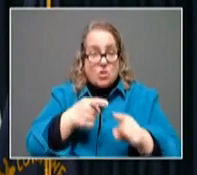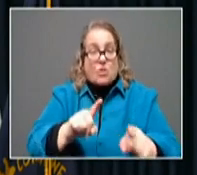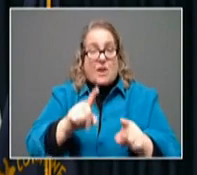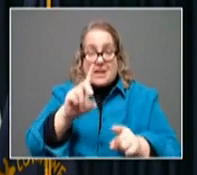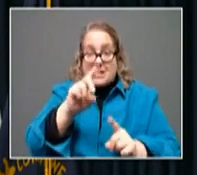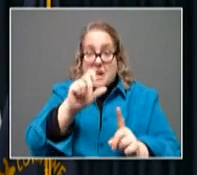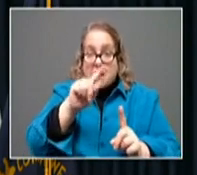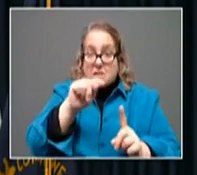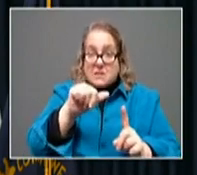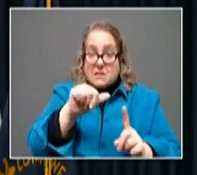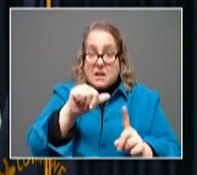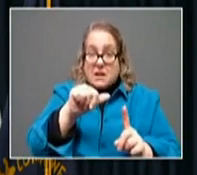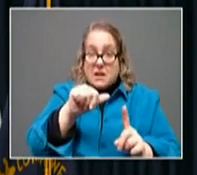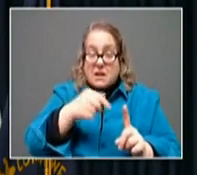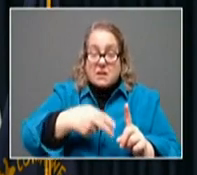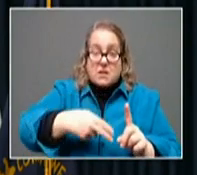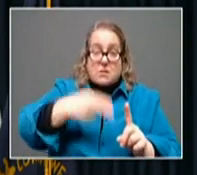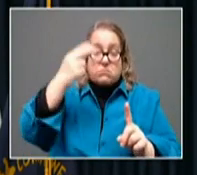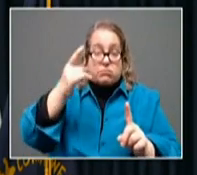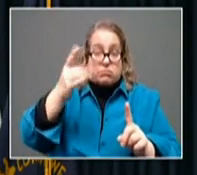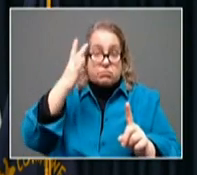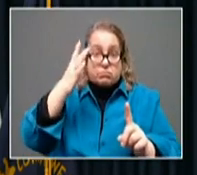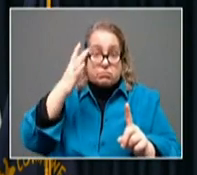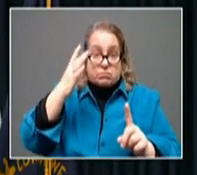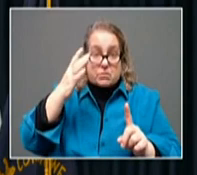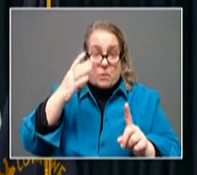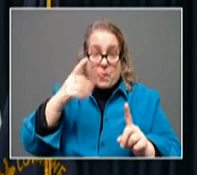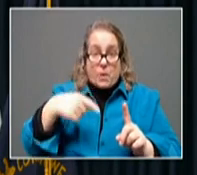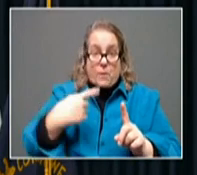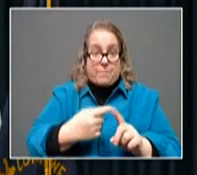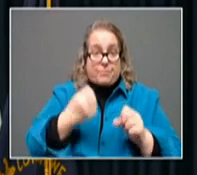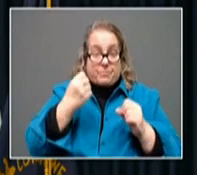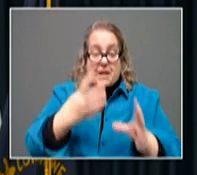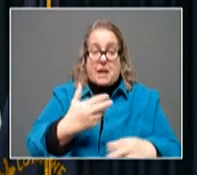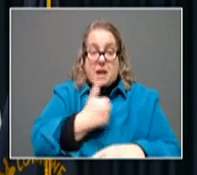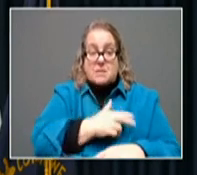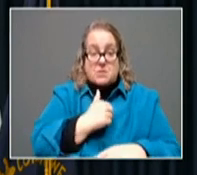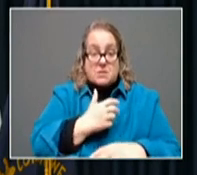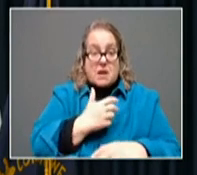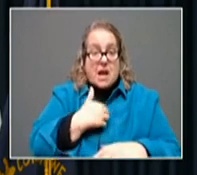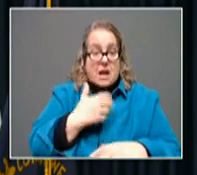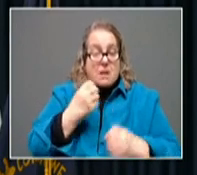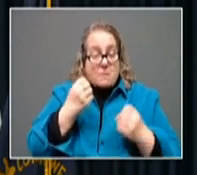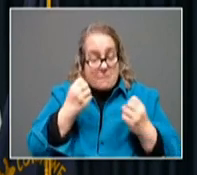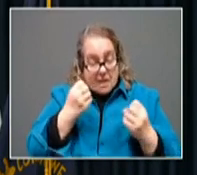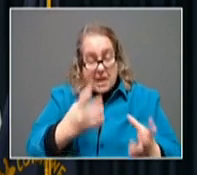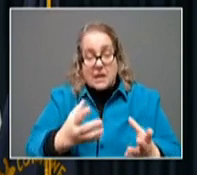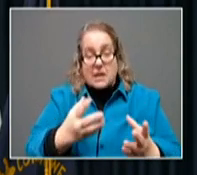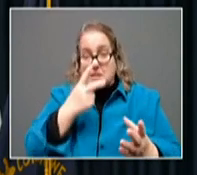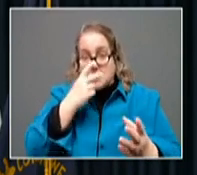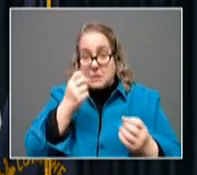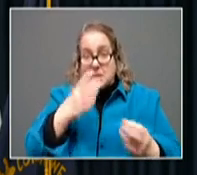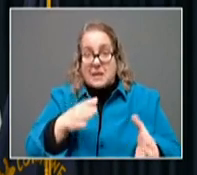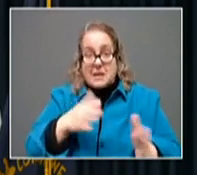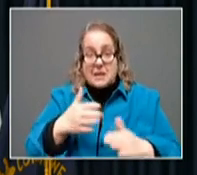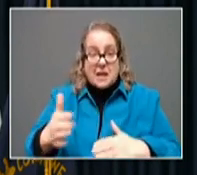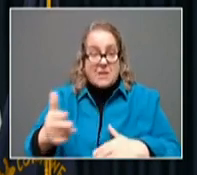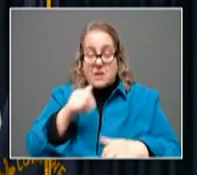many of us have not many hospitals had a lot of hope. They were seeing far too much death and didn't have enough people in the morale totally changed